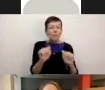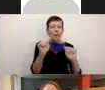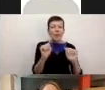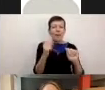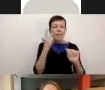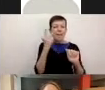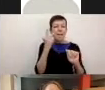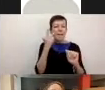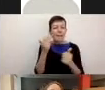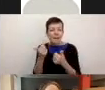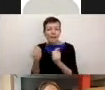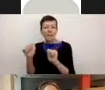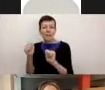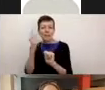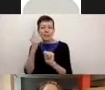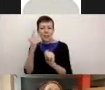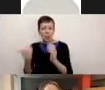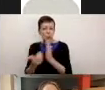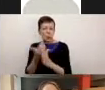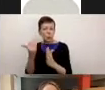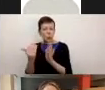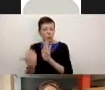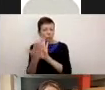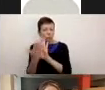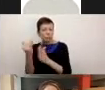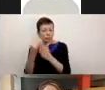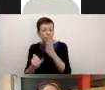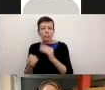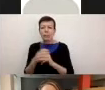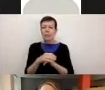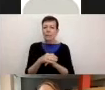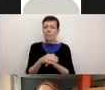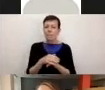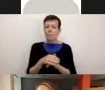or of large-scale professional development for example.